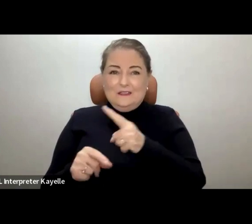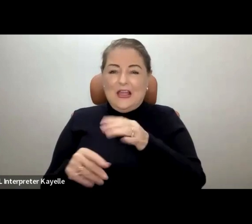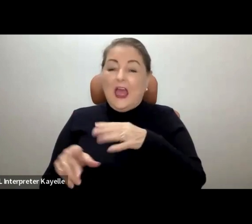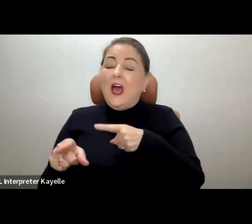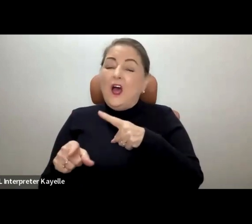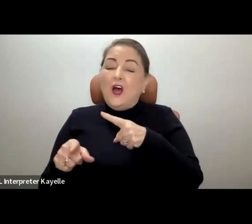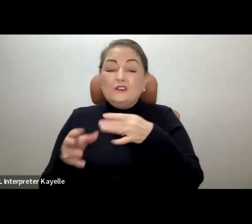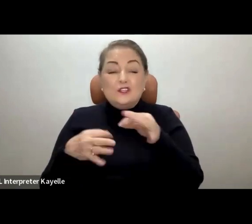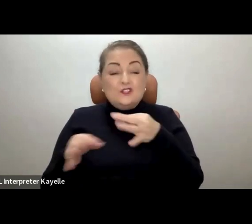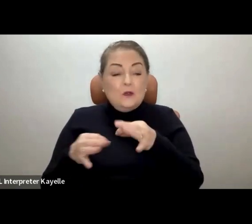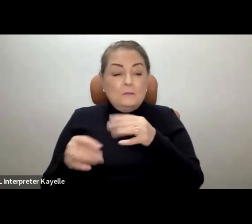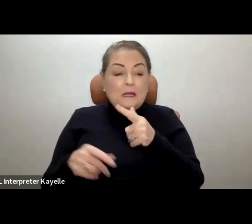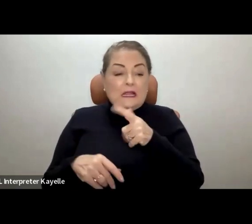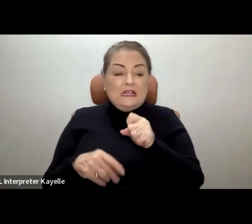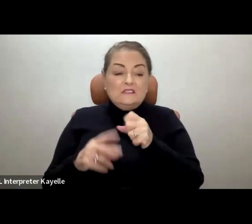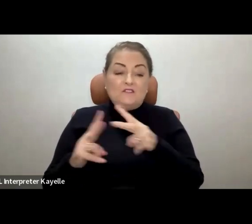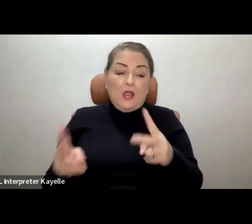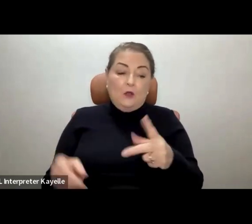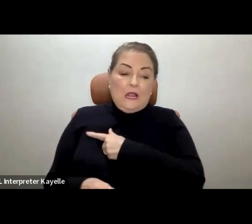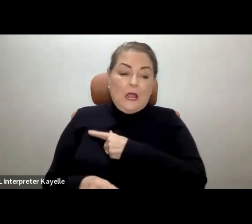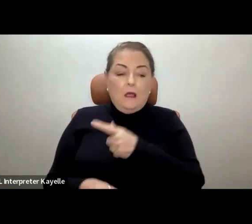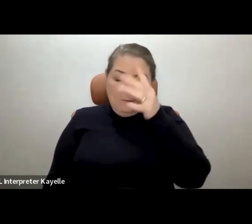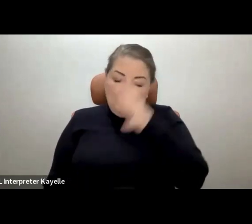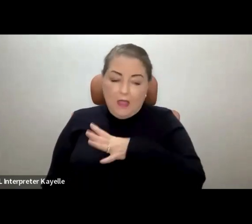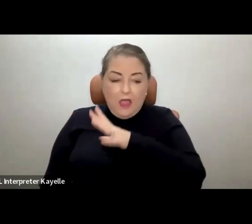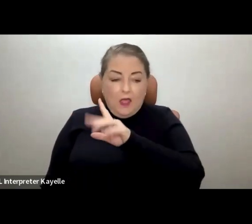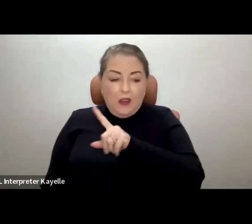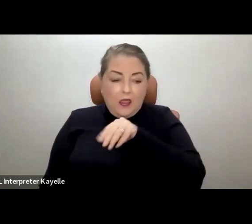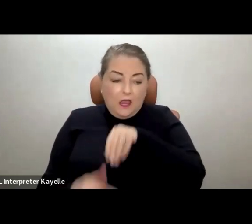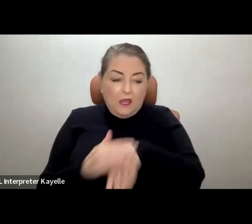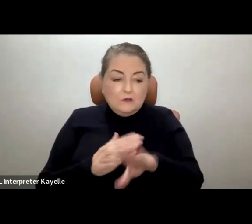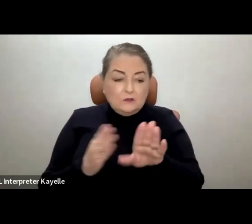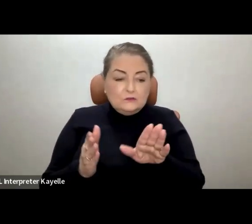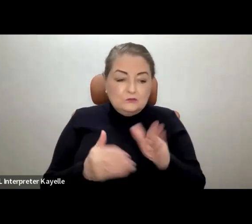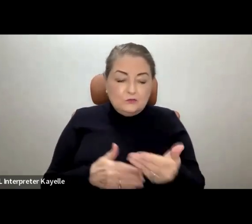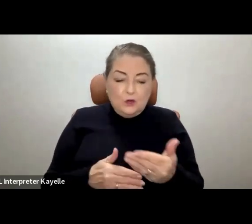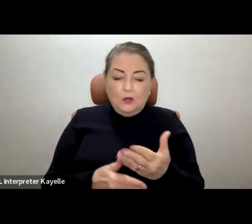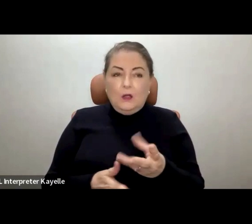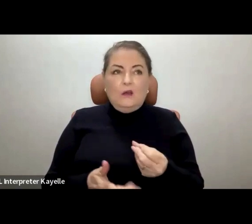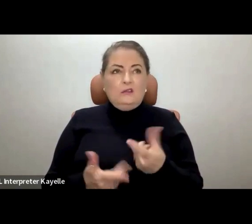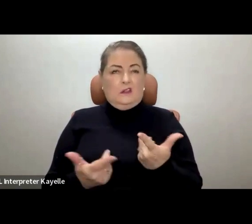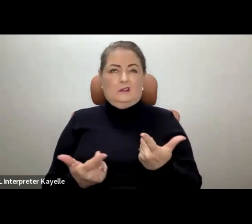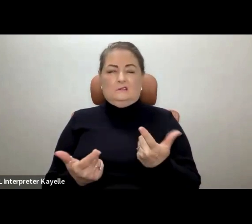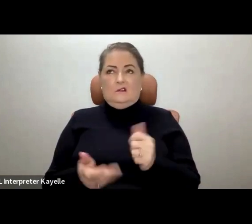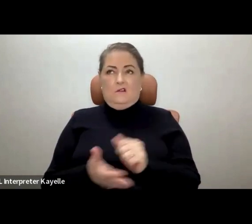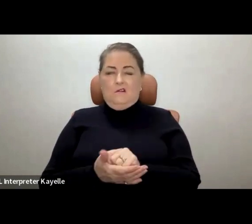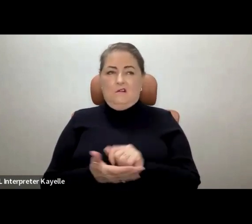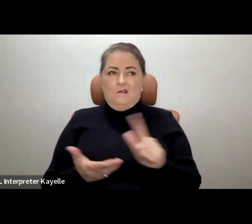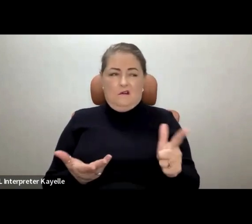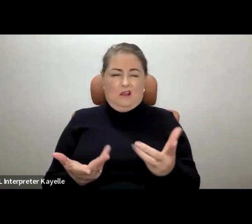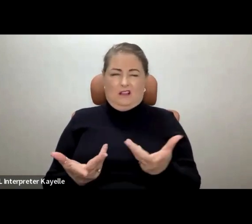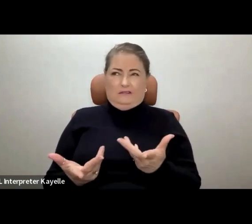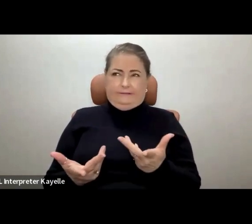man enters the room. That's it. That was your description for the whole show, I guess they do it probably every scene, if I